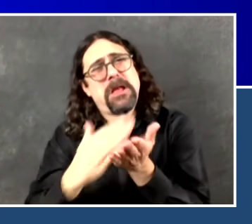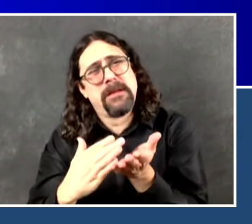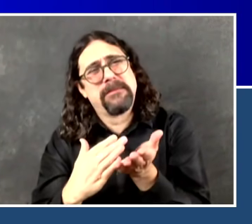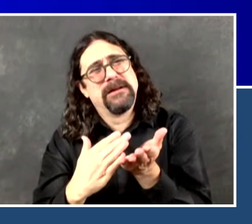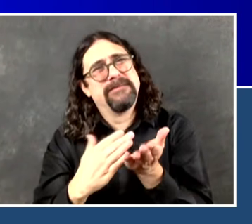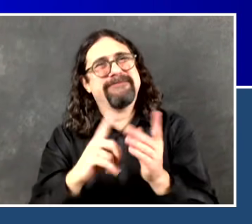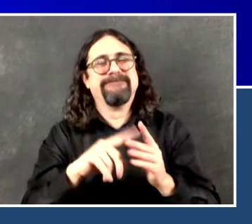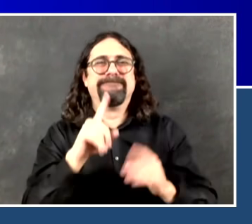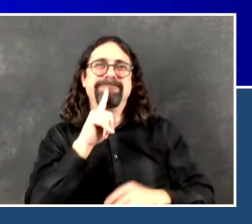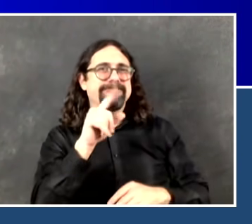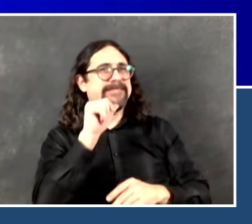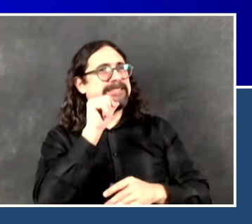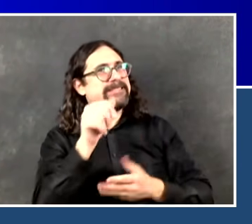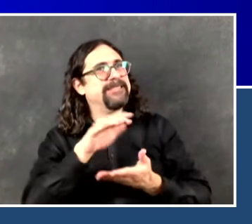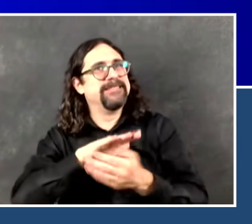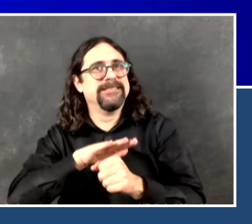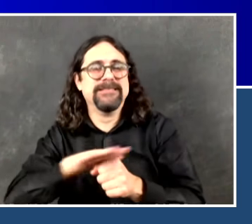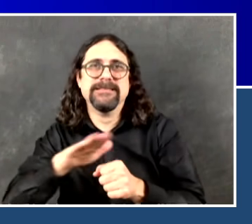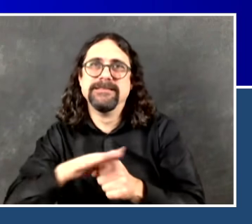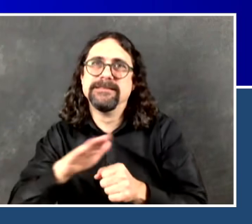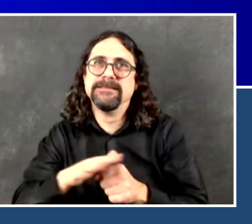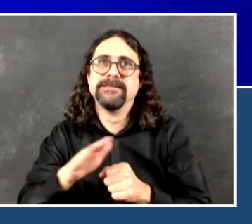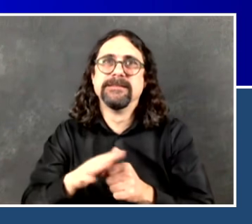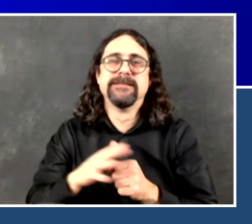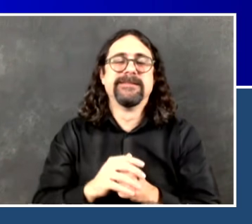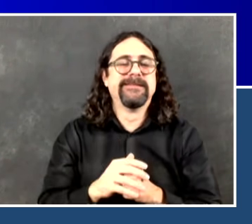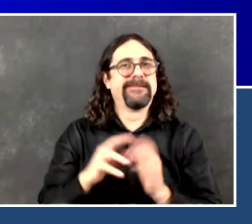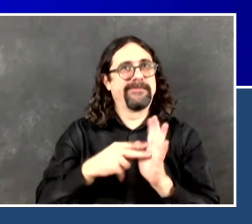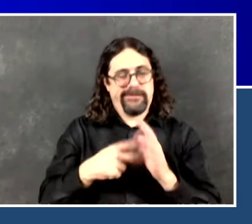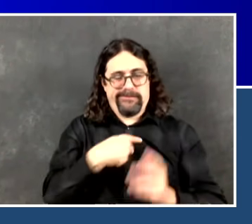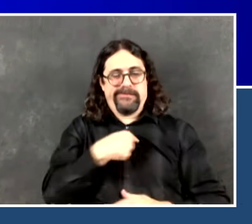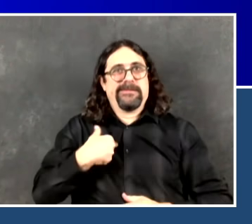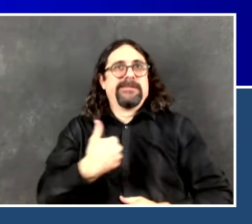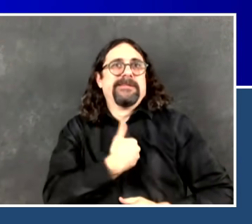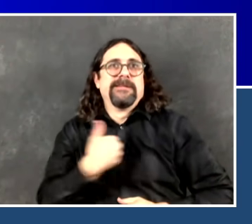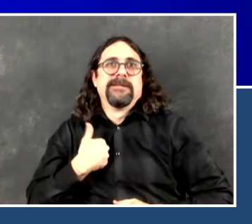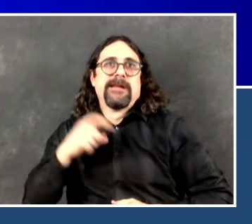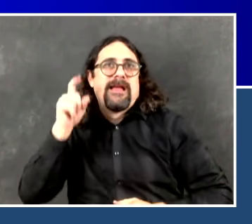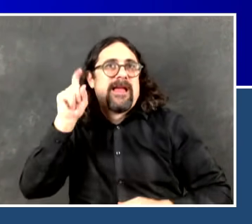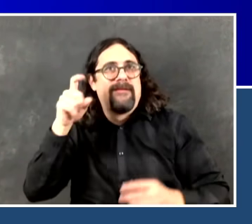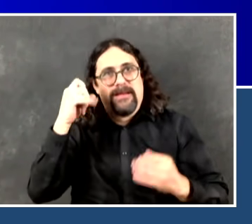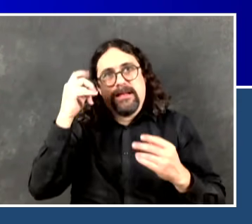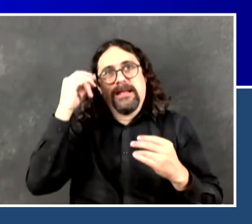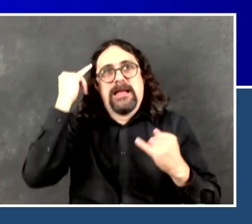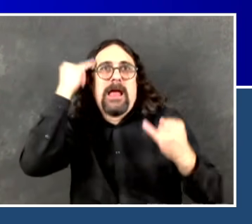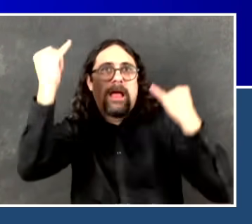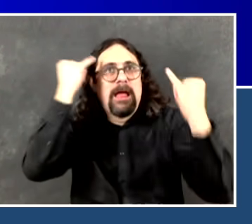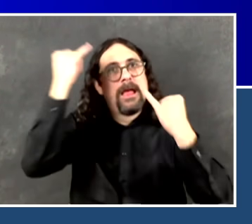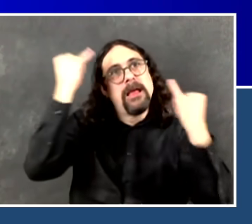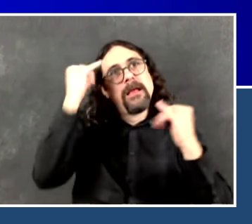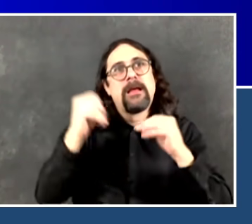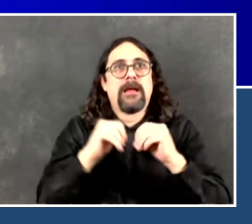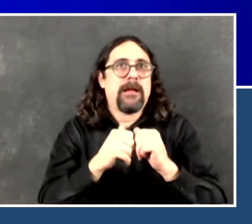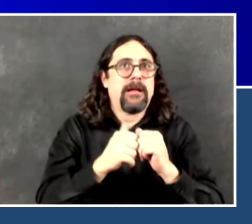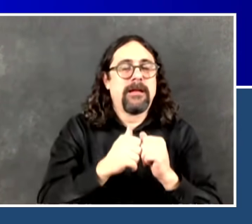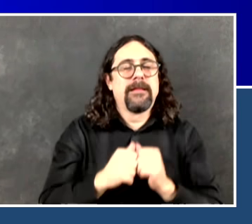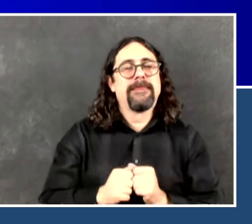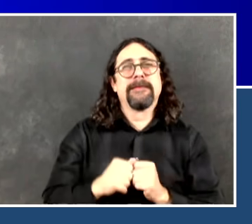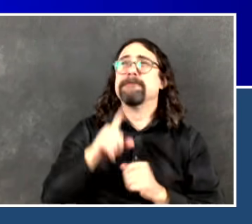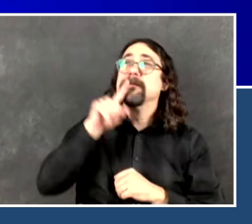THIS HAS BEEN A DEVASTATING TIME. WE SEE THE FEDERAL GOVERNMENT FOCUSSING ON THE WEALTHY AND